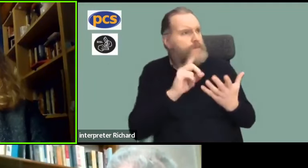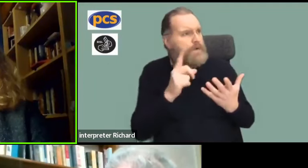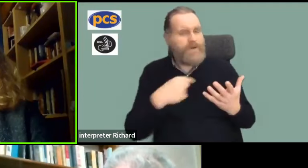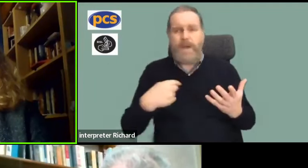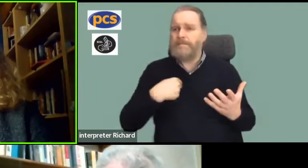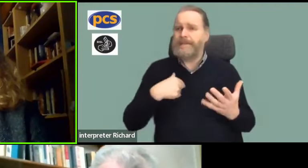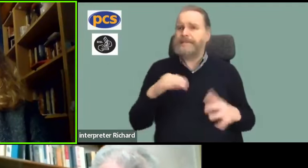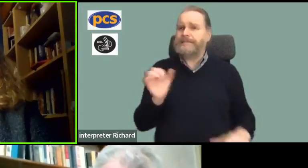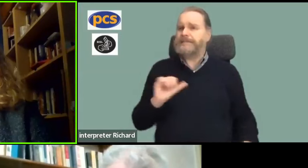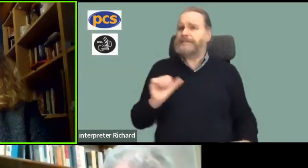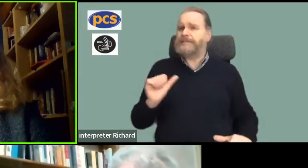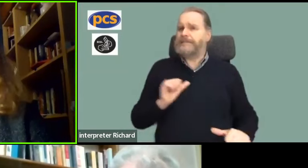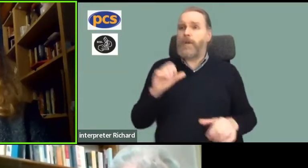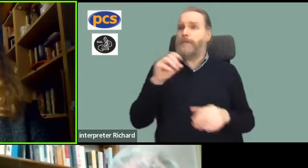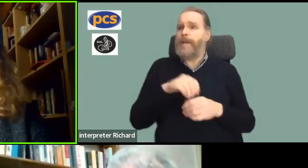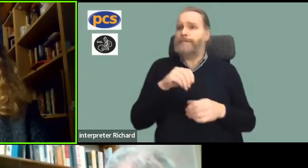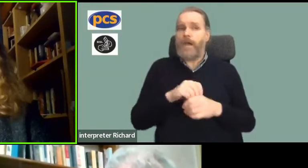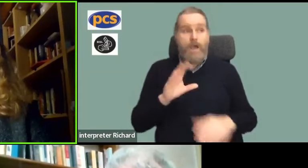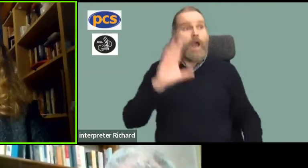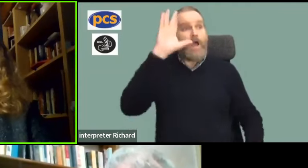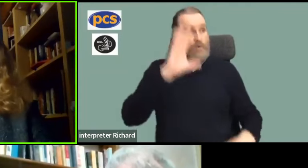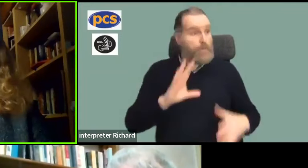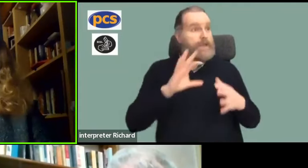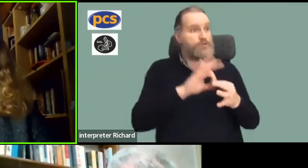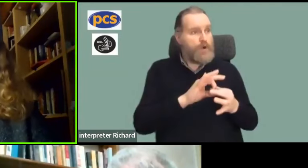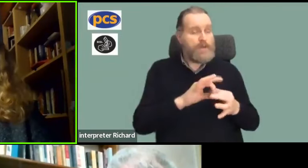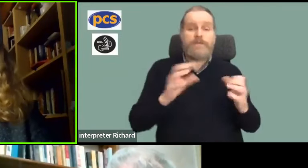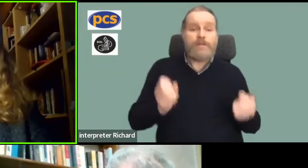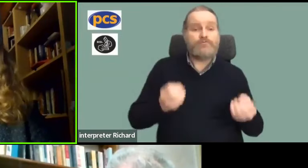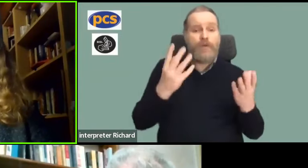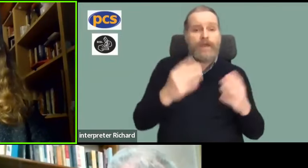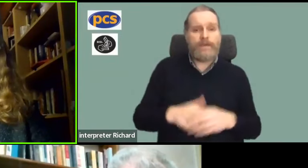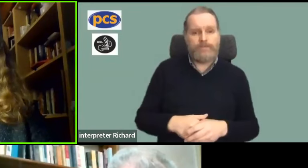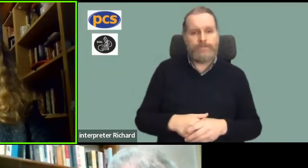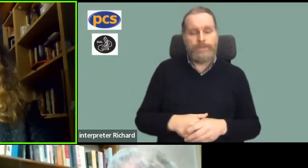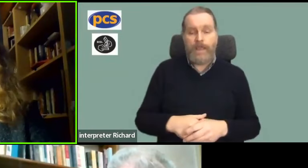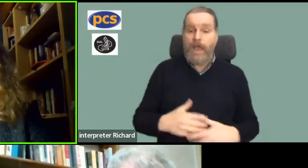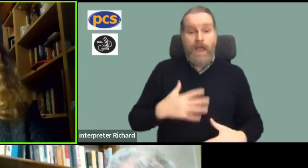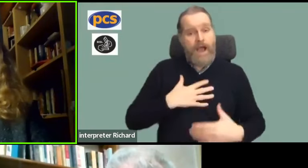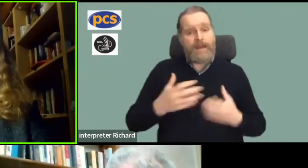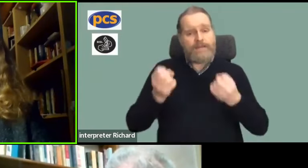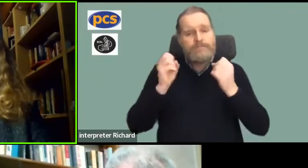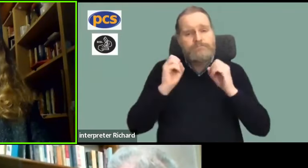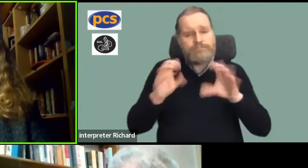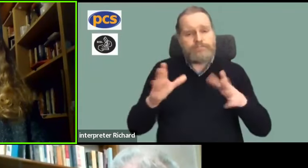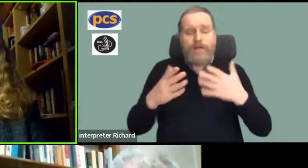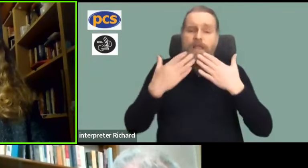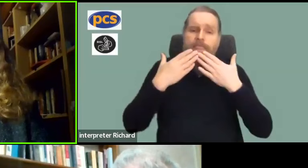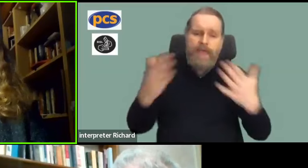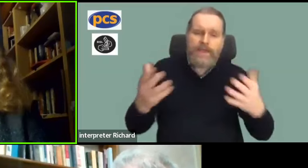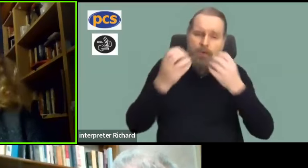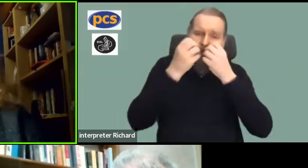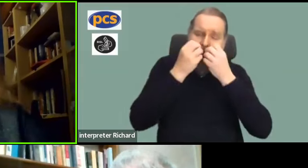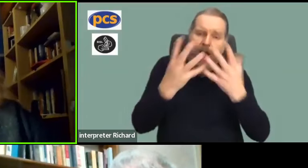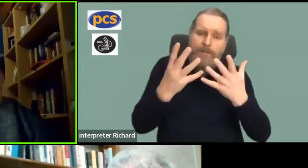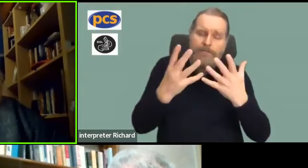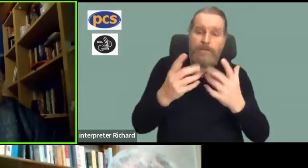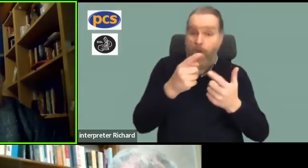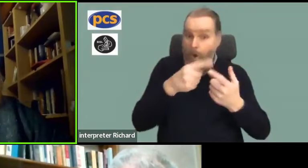and all those about to take to take action. so I think to take action. So I think that's a good note to end the meeting on I want to thank all of you for joining this tonight.